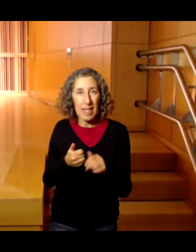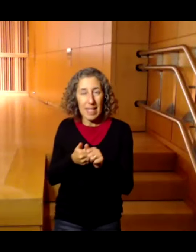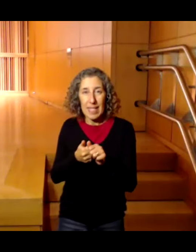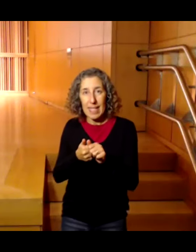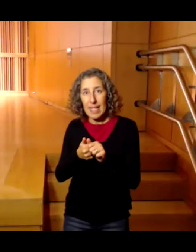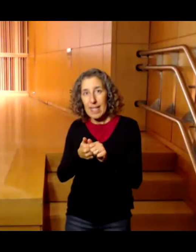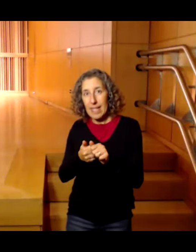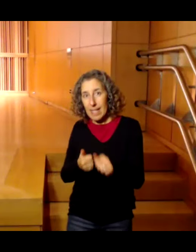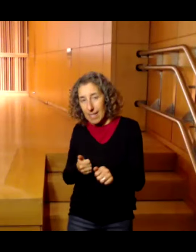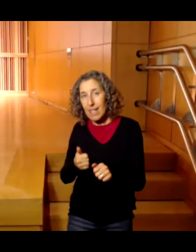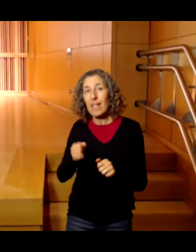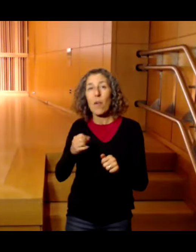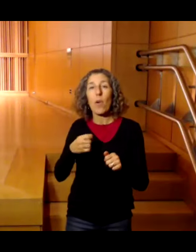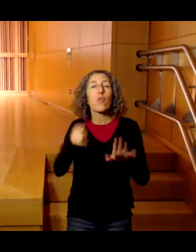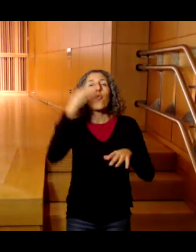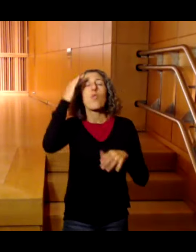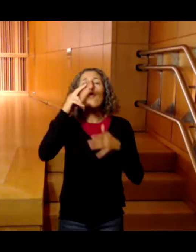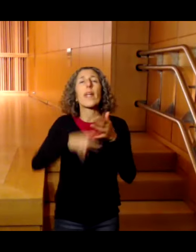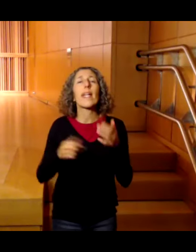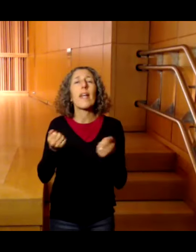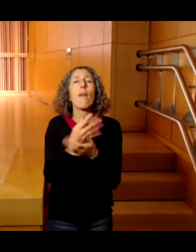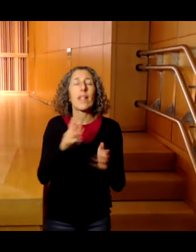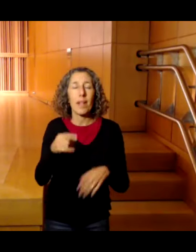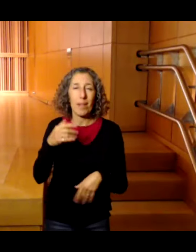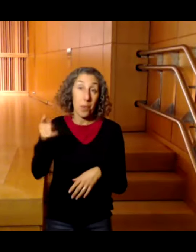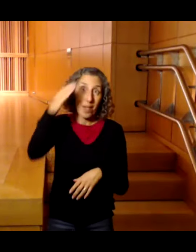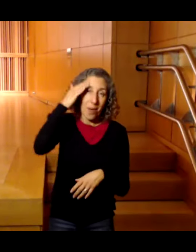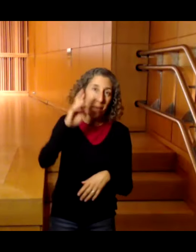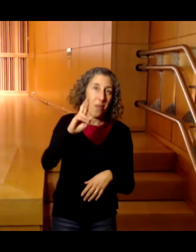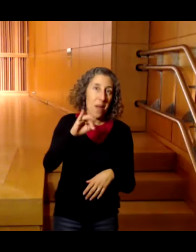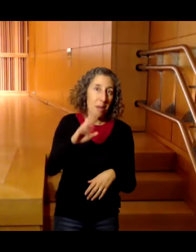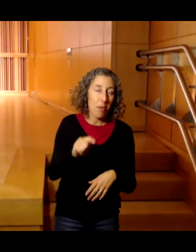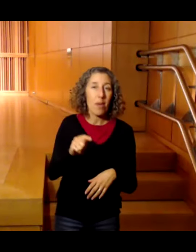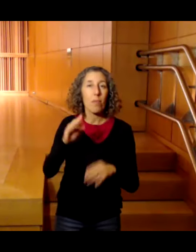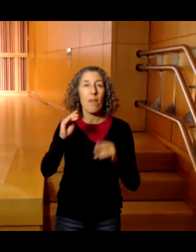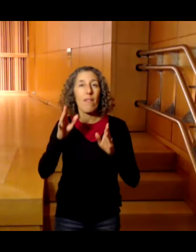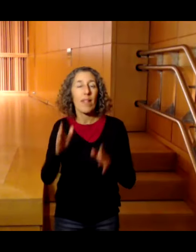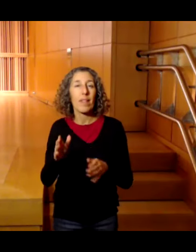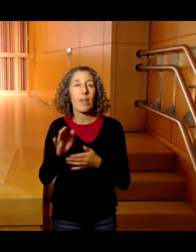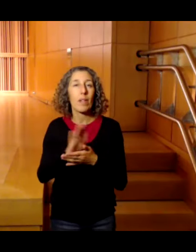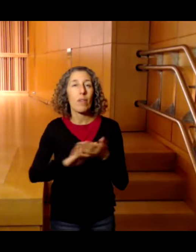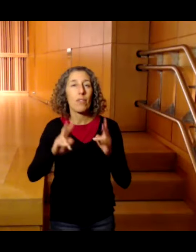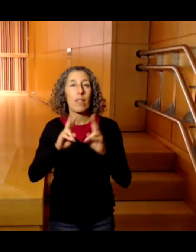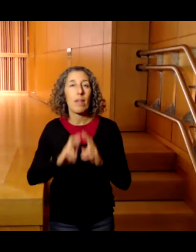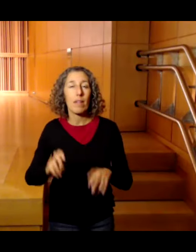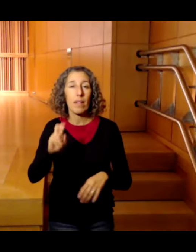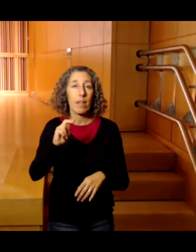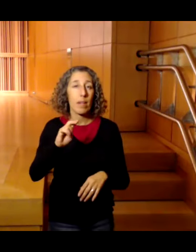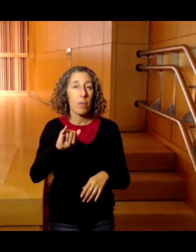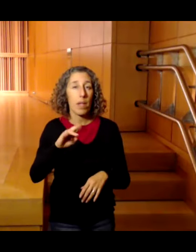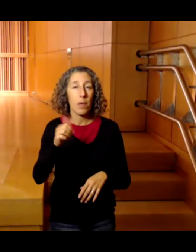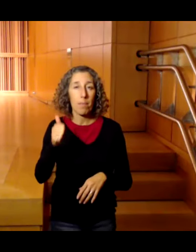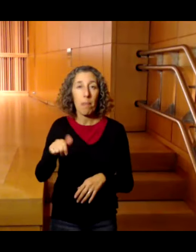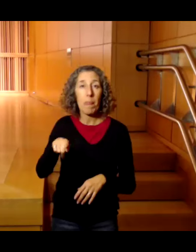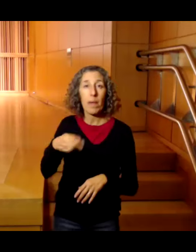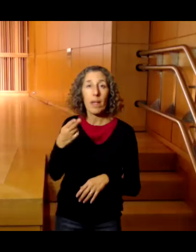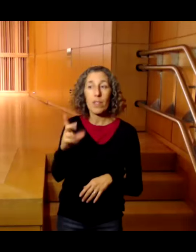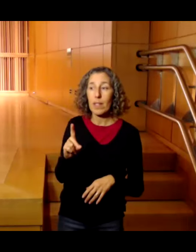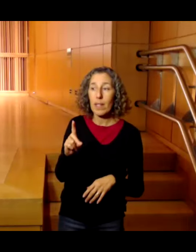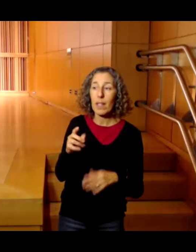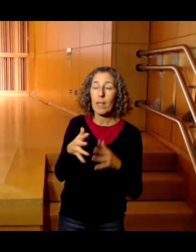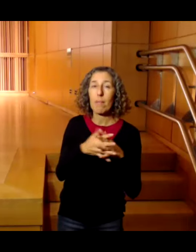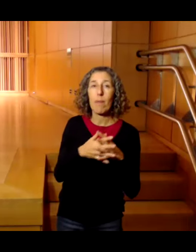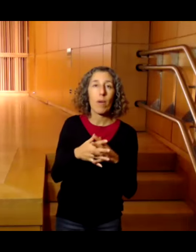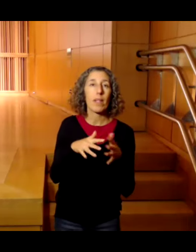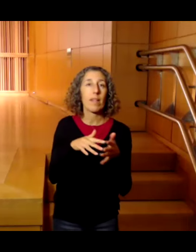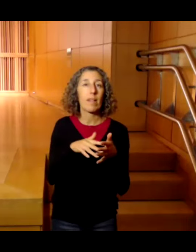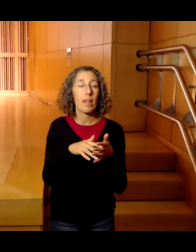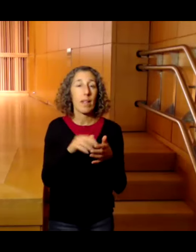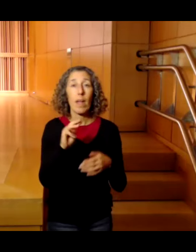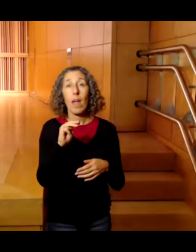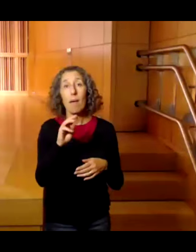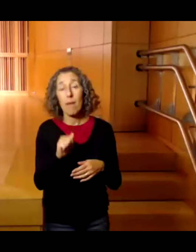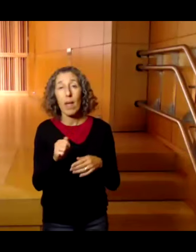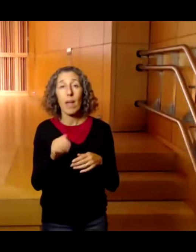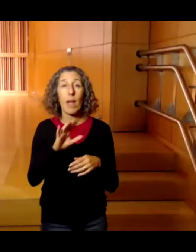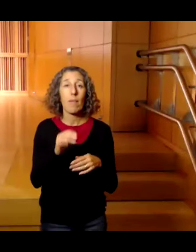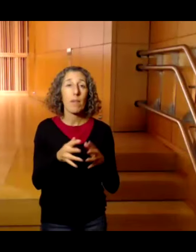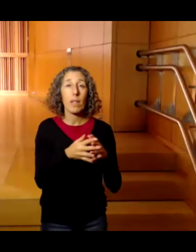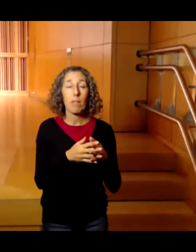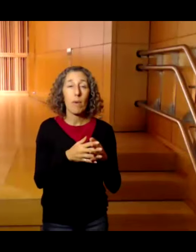But Robert F. Reedfar is Professor of Social and Cultural Analysis at New York University. He holds a PhD in American Studies and an MA in African American Studies from Yale University.